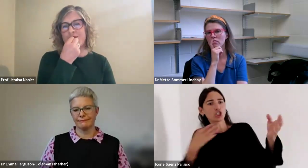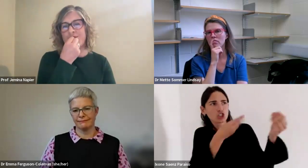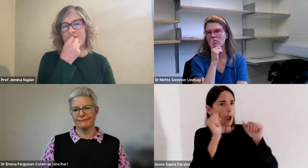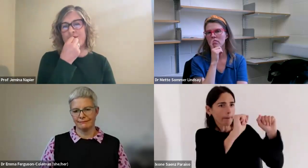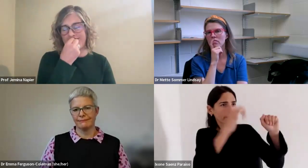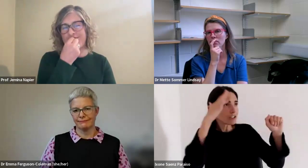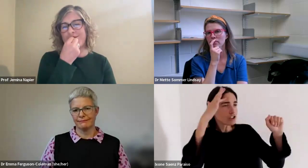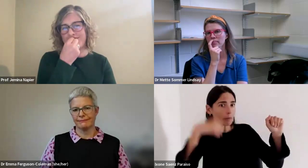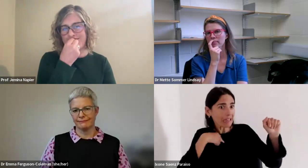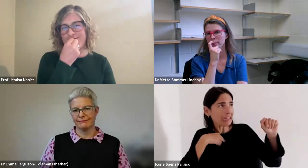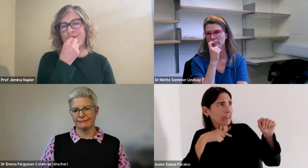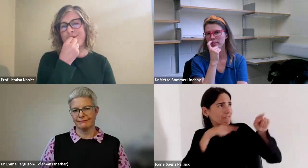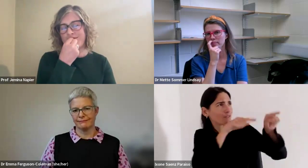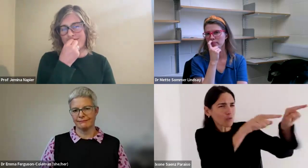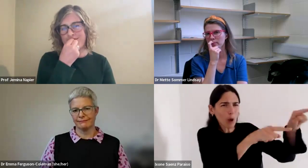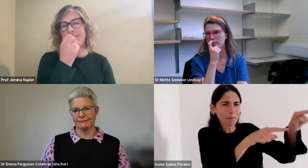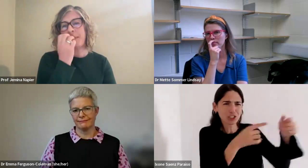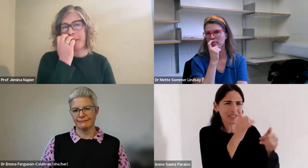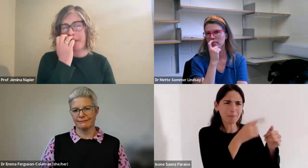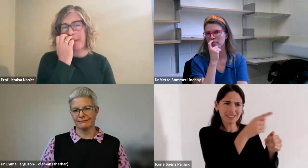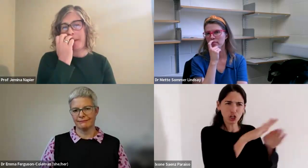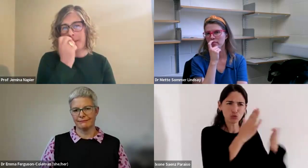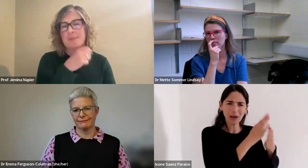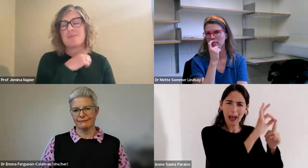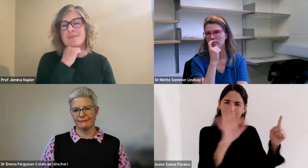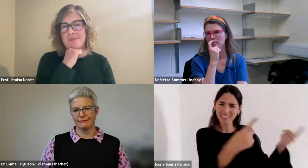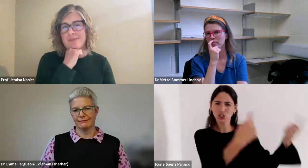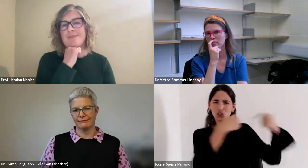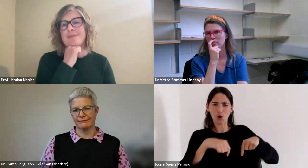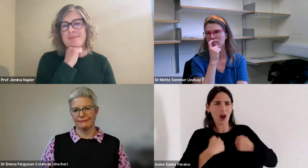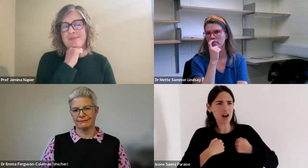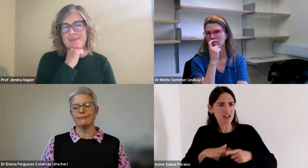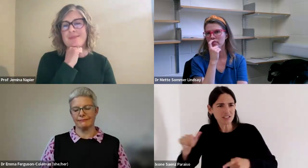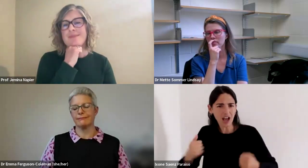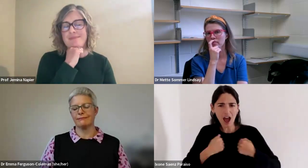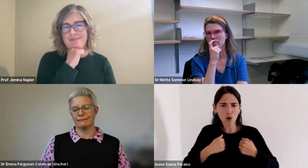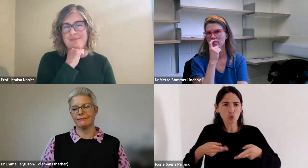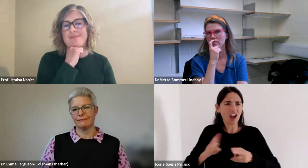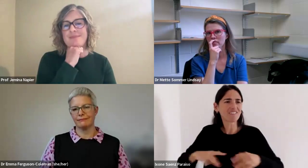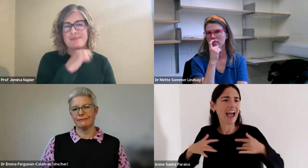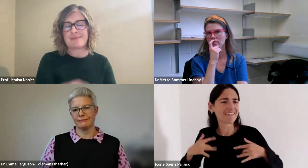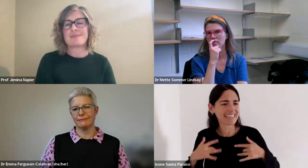us? We get left behind. I'm having to follow methodologies that don't necessarily apply to